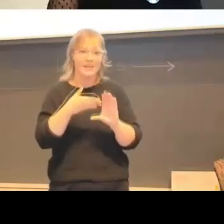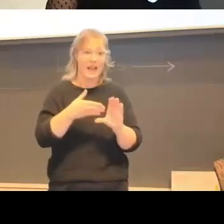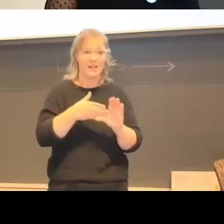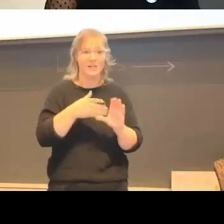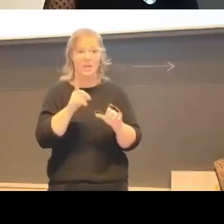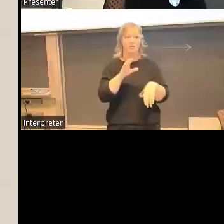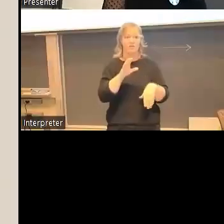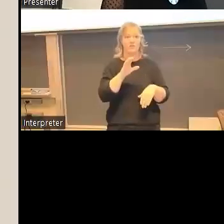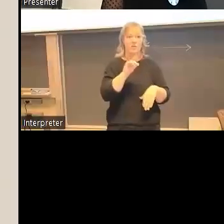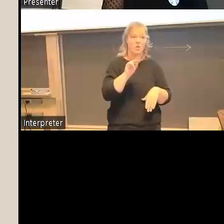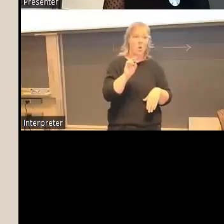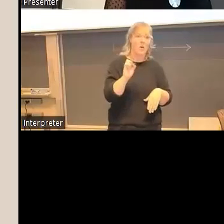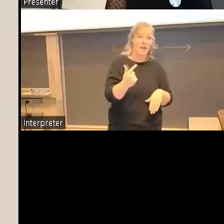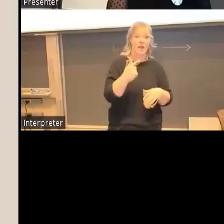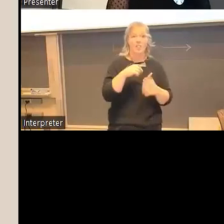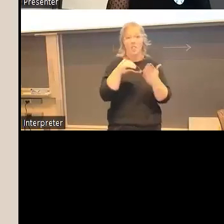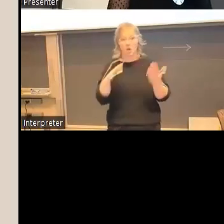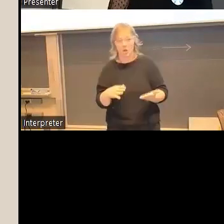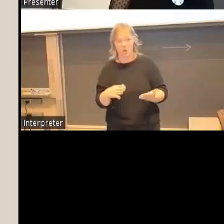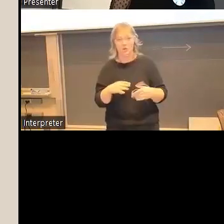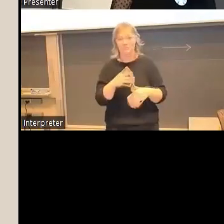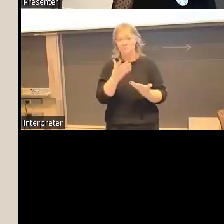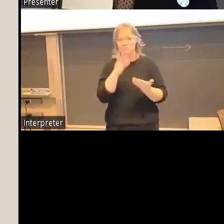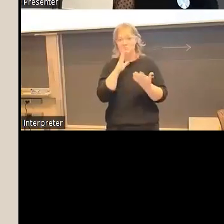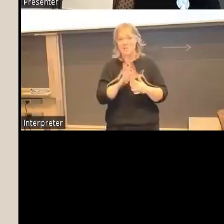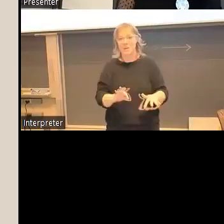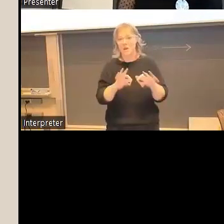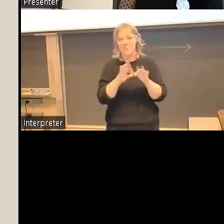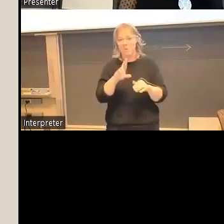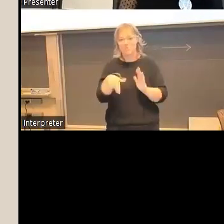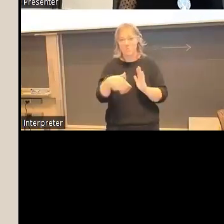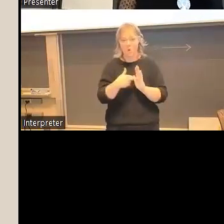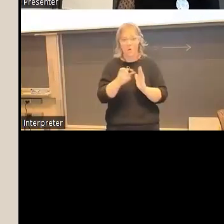to time recency may have played an important role when we see that there is evidence of round